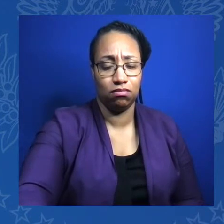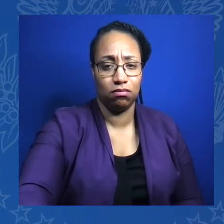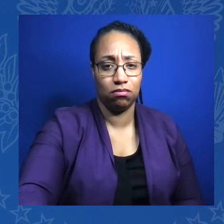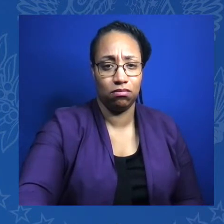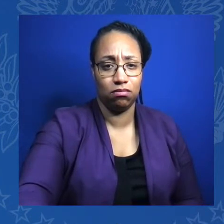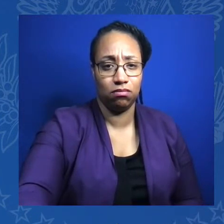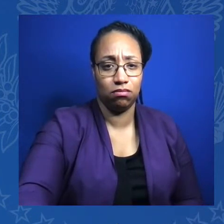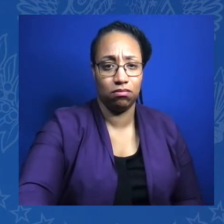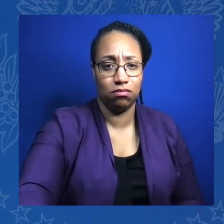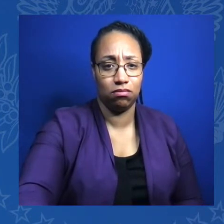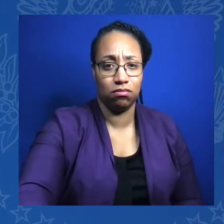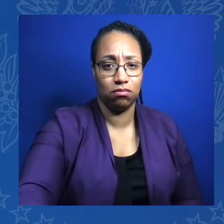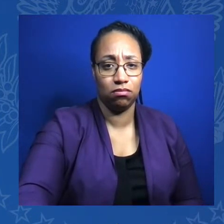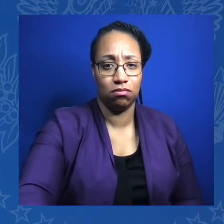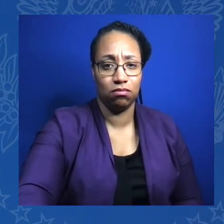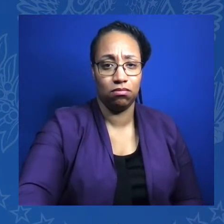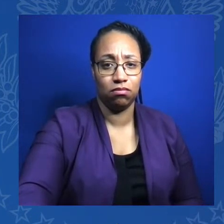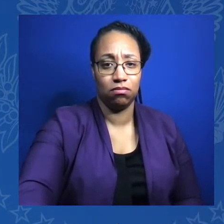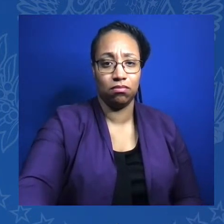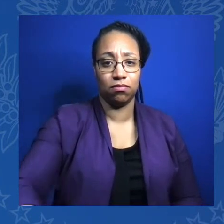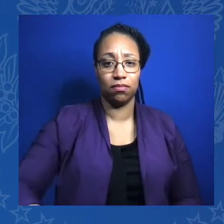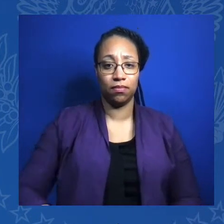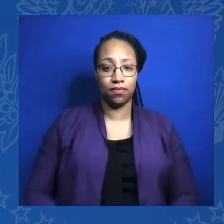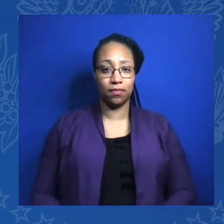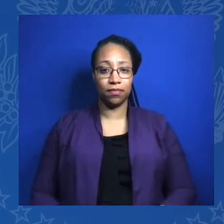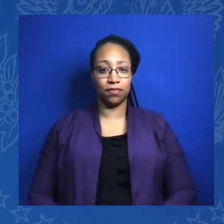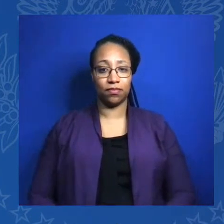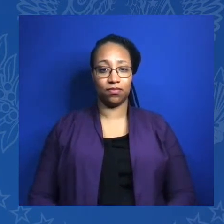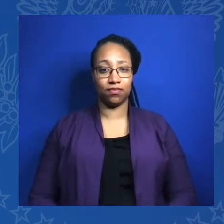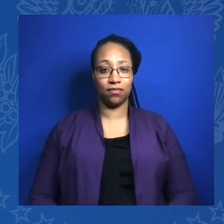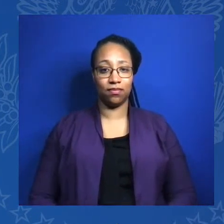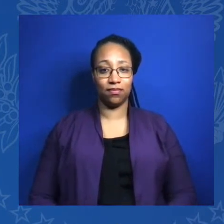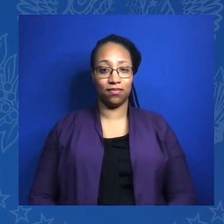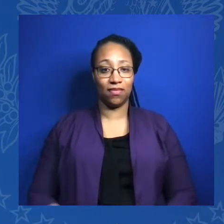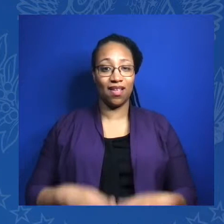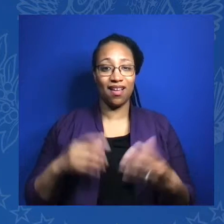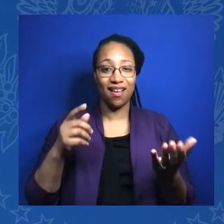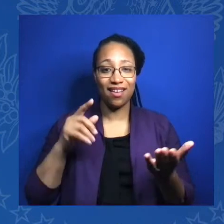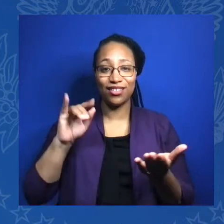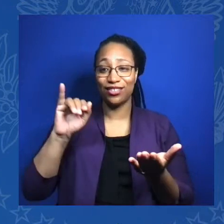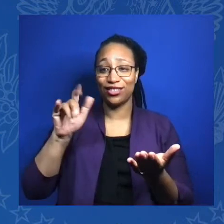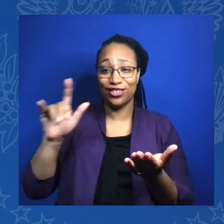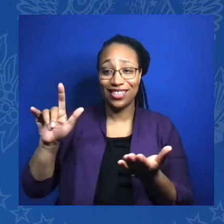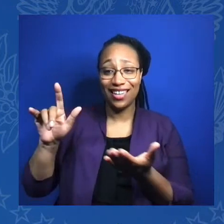The President: Jill, Kamala, Doug, and I, and members of our administration are here to send a message to the country